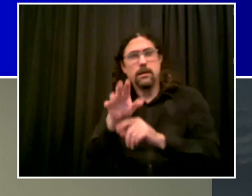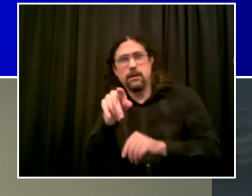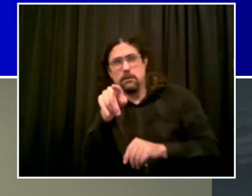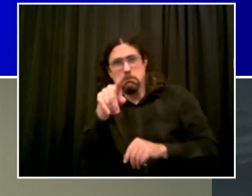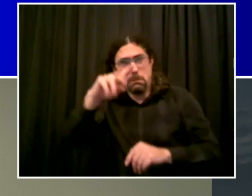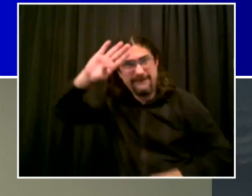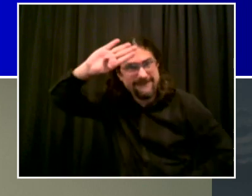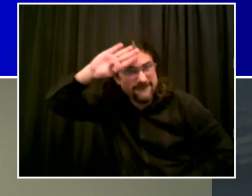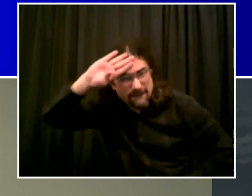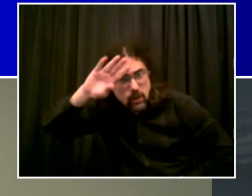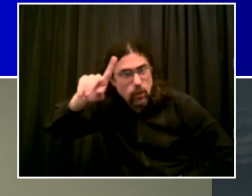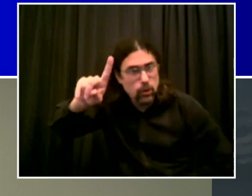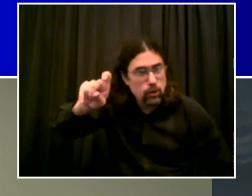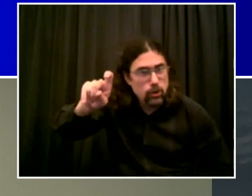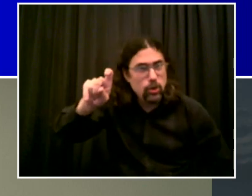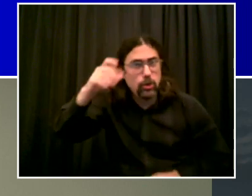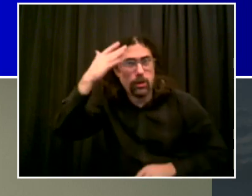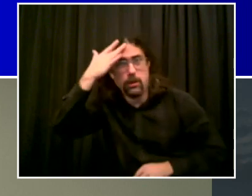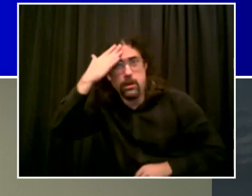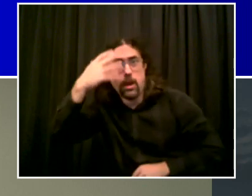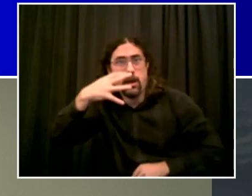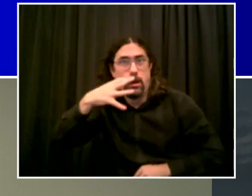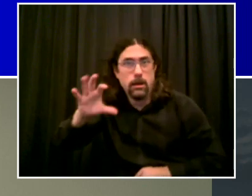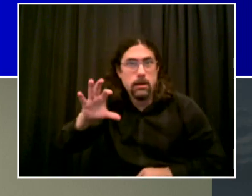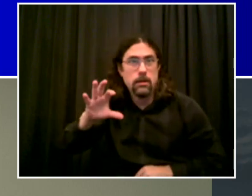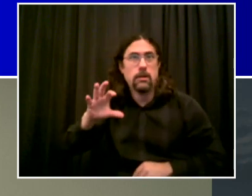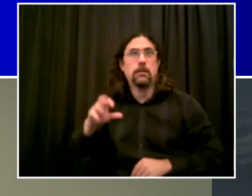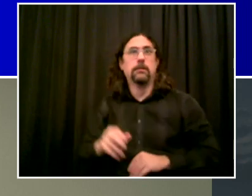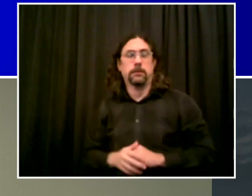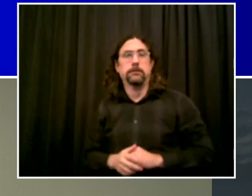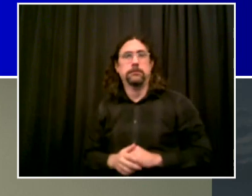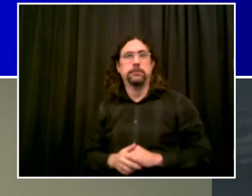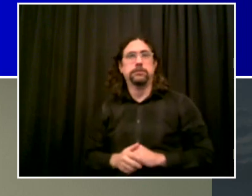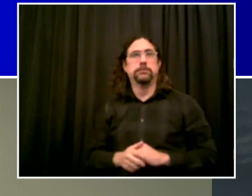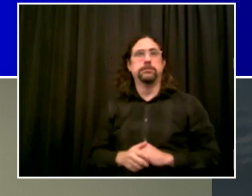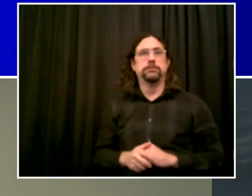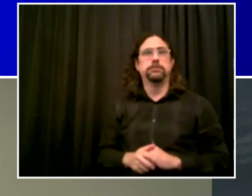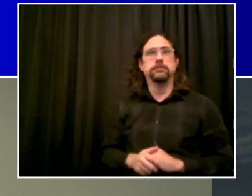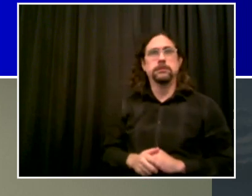THAT WHEN IT ECOMS TIME FOR